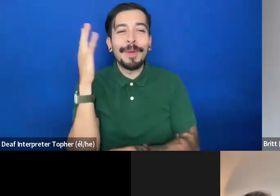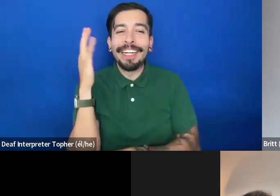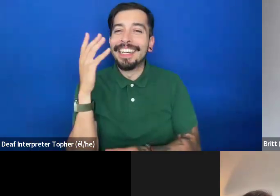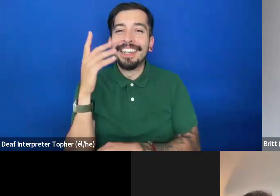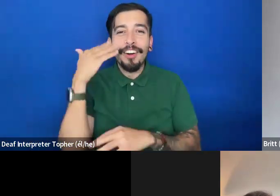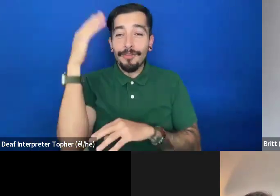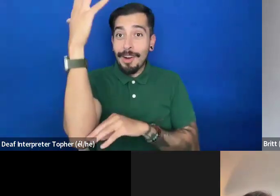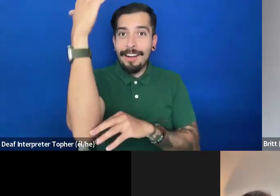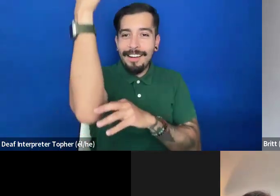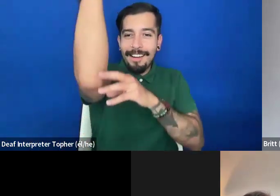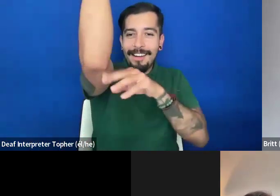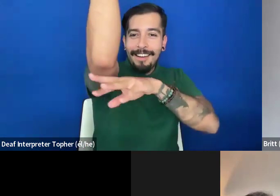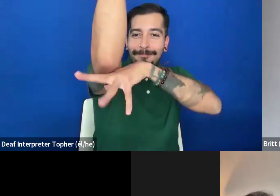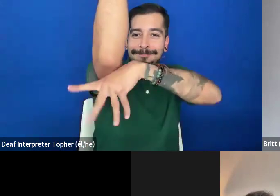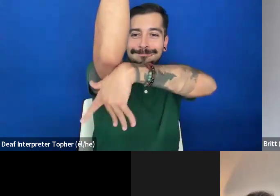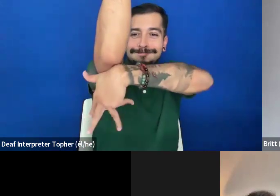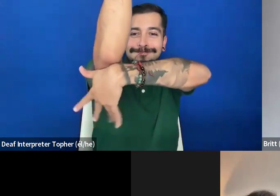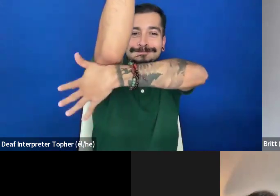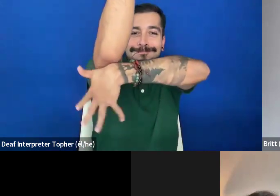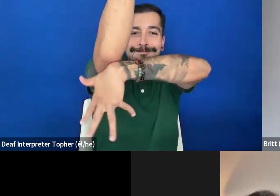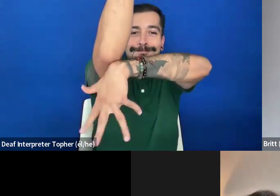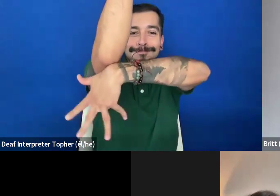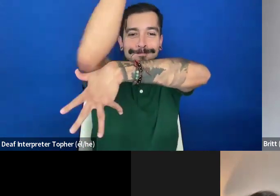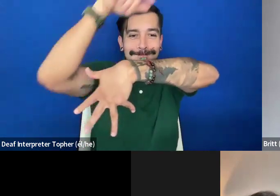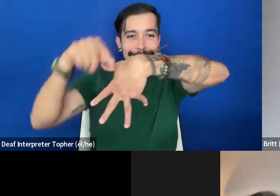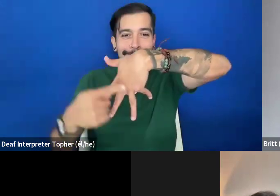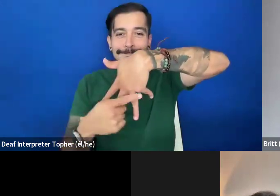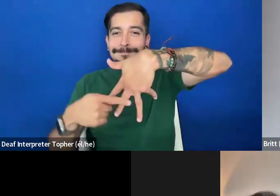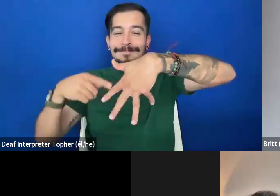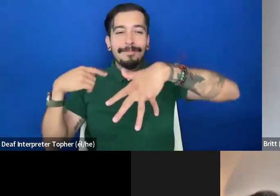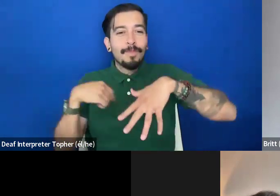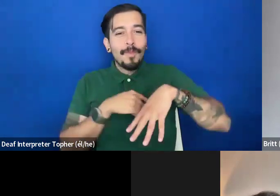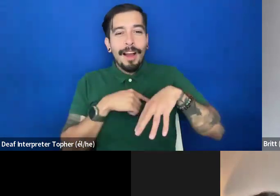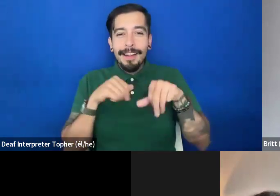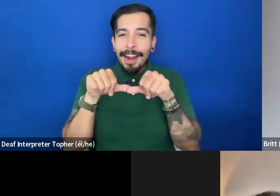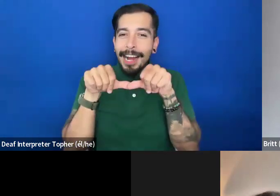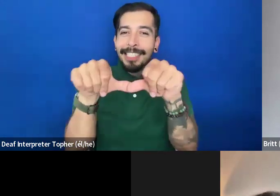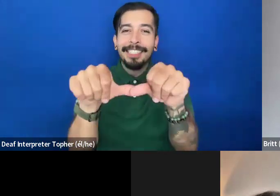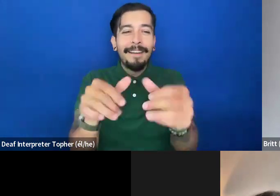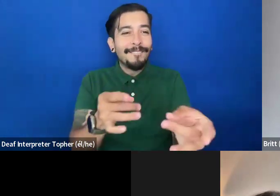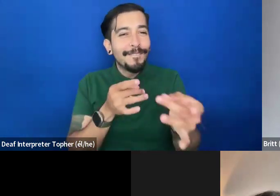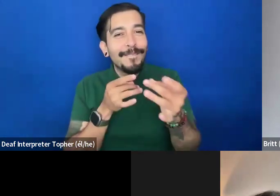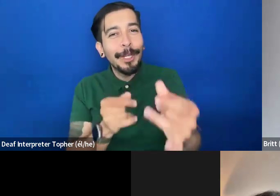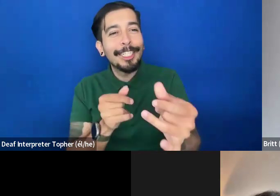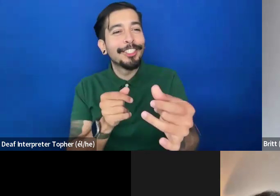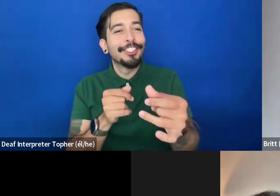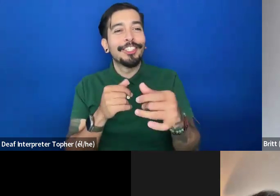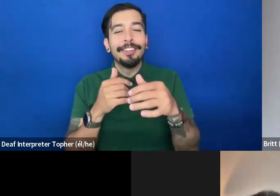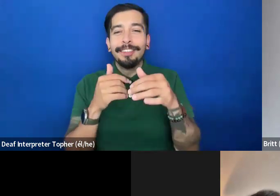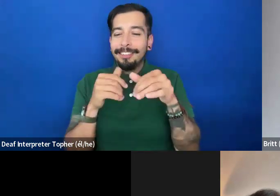very effective way of staying connected and transforming each other and keeping each other alive,